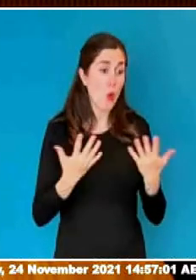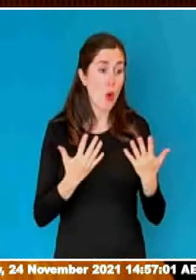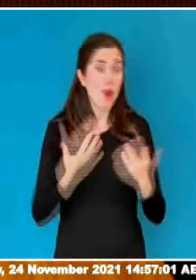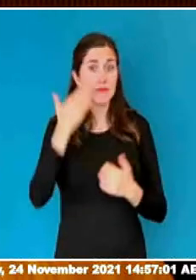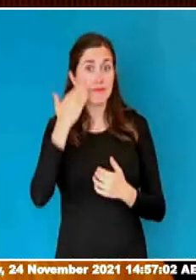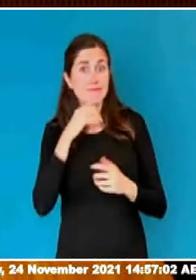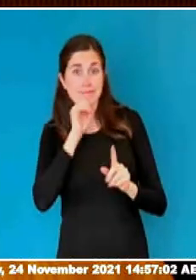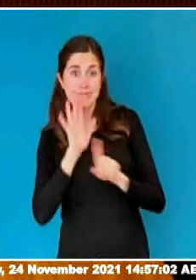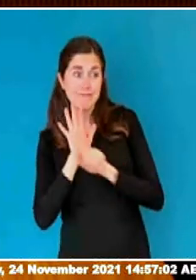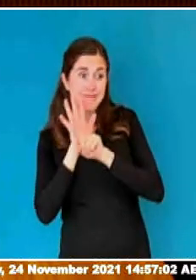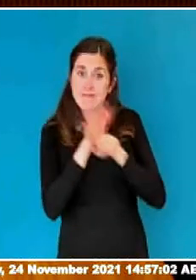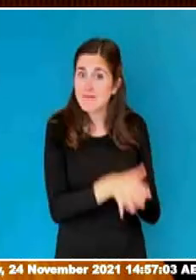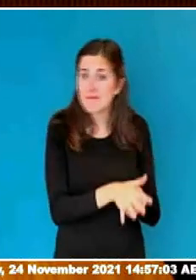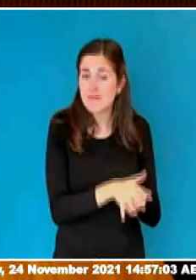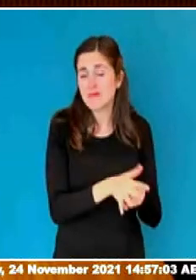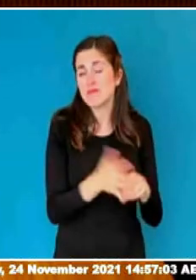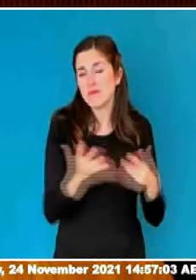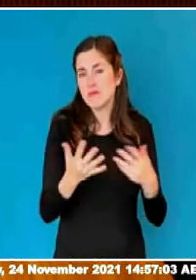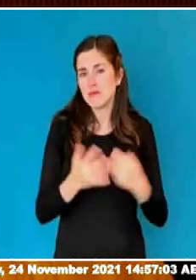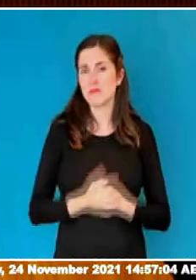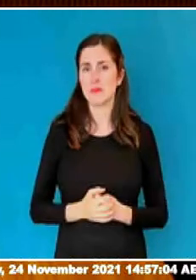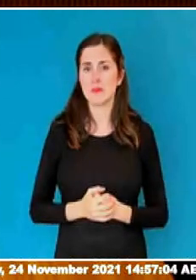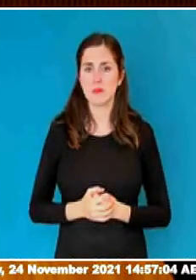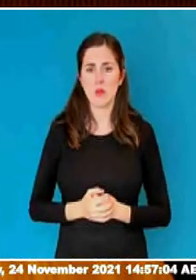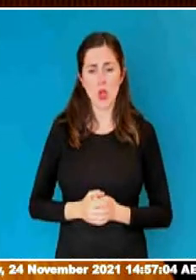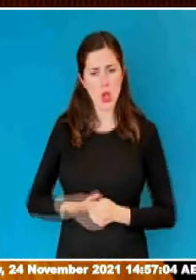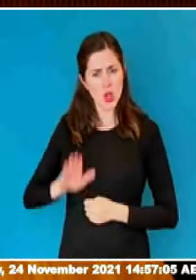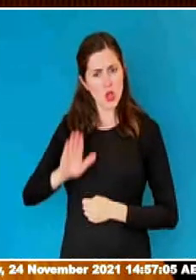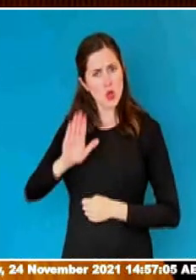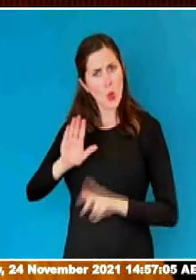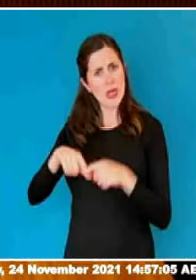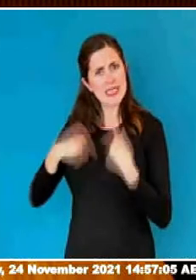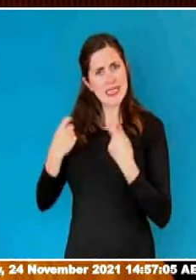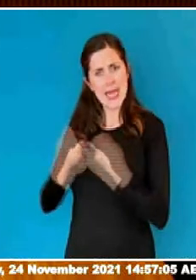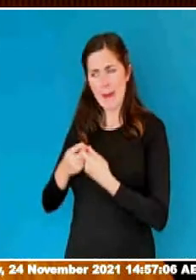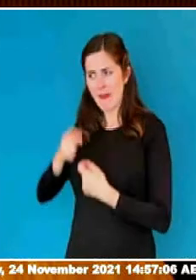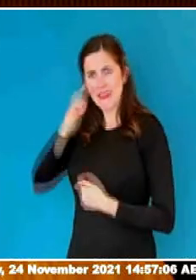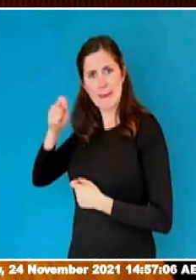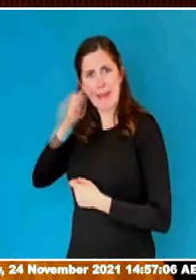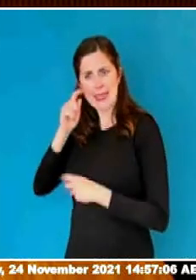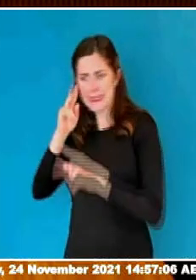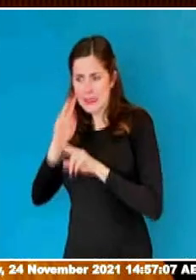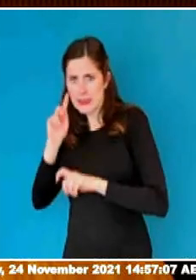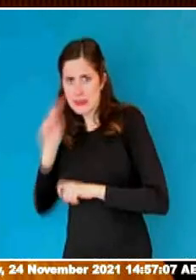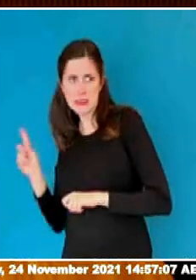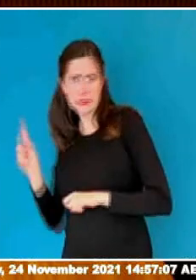Is there a process for the Inspectorate or agency to collect data so you